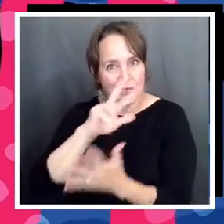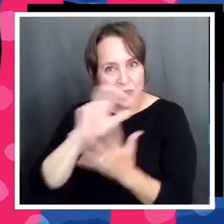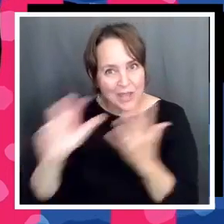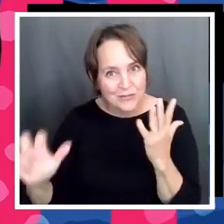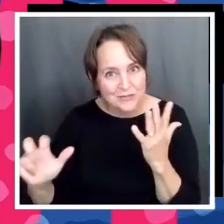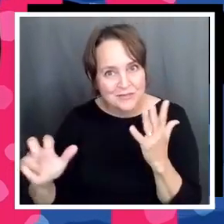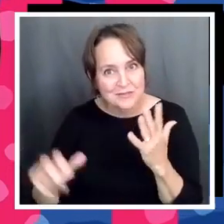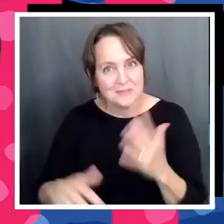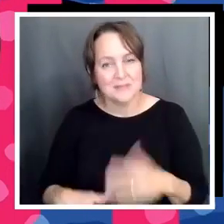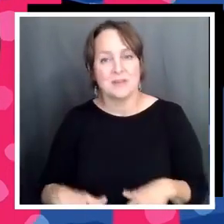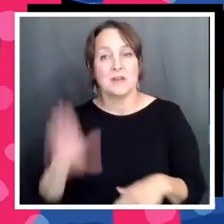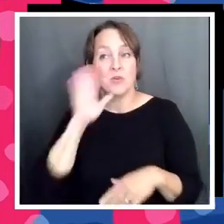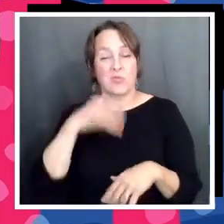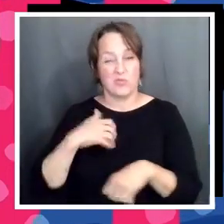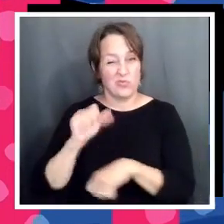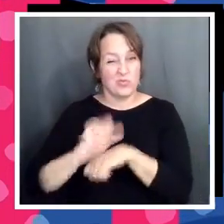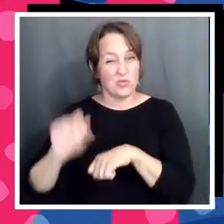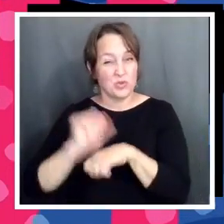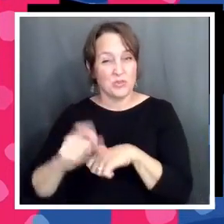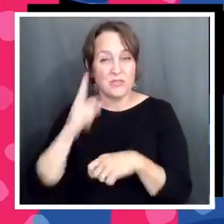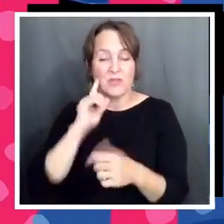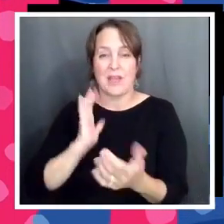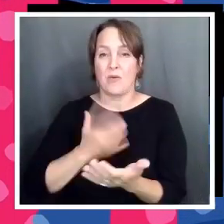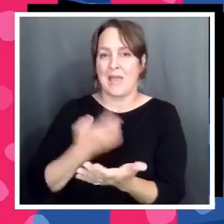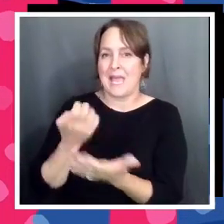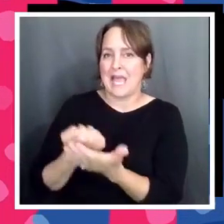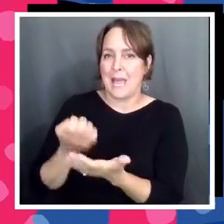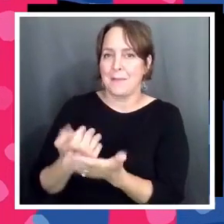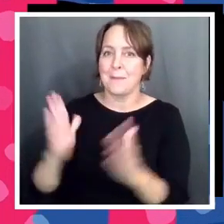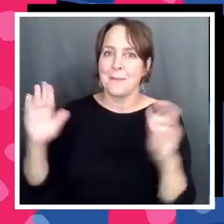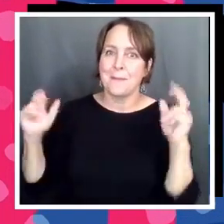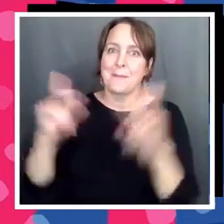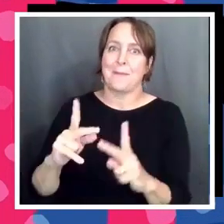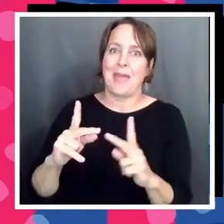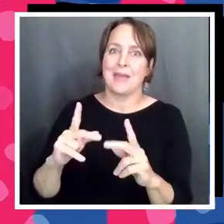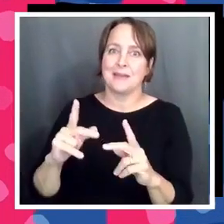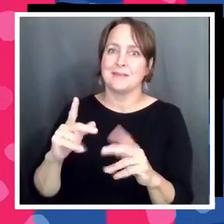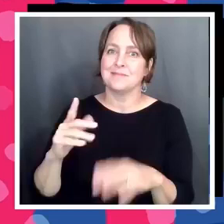STAND TO RECEIVE UP TO $300 PER CHILD, PER MONTH.